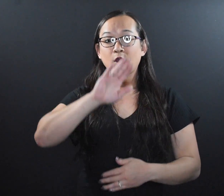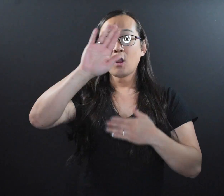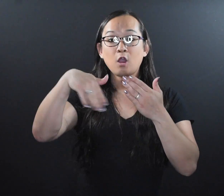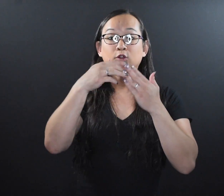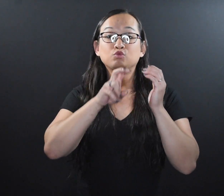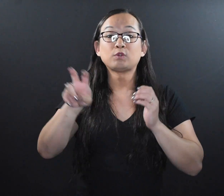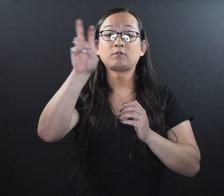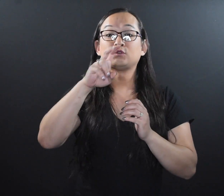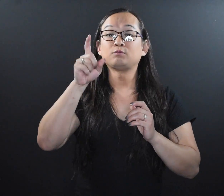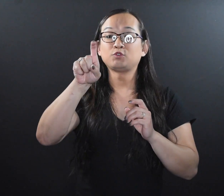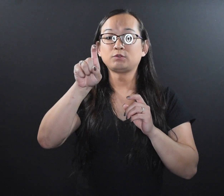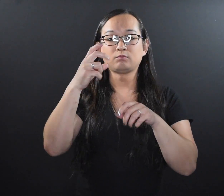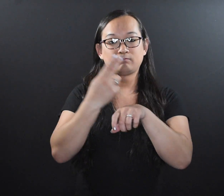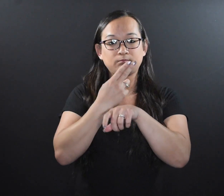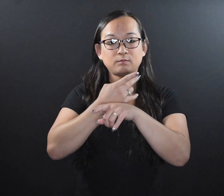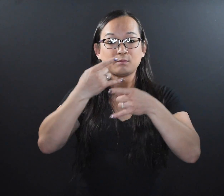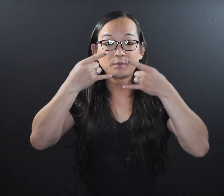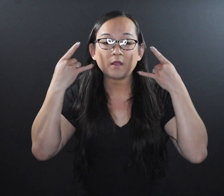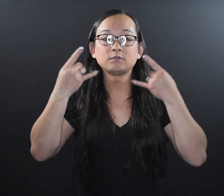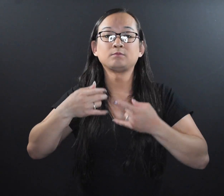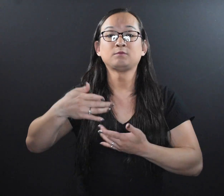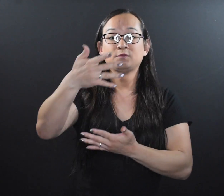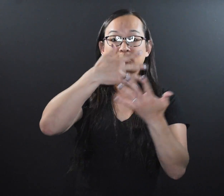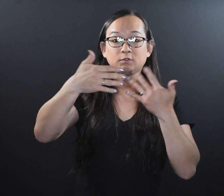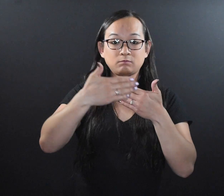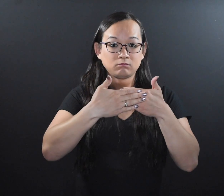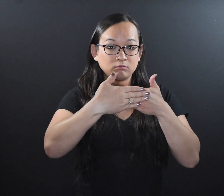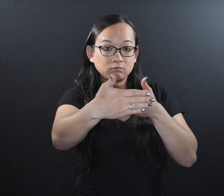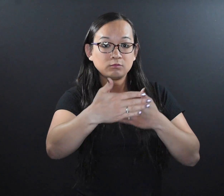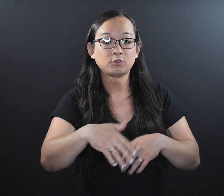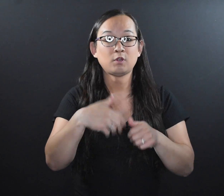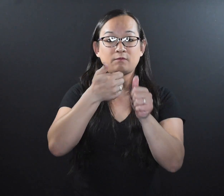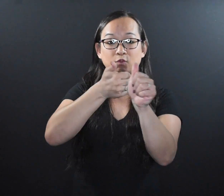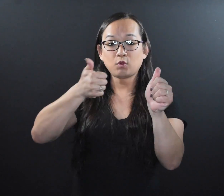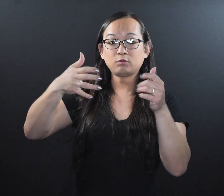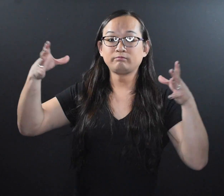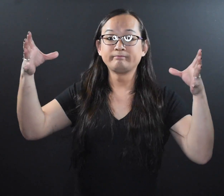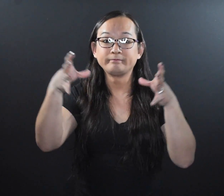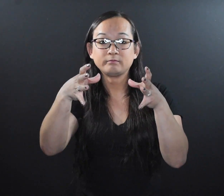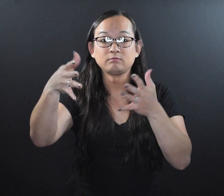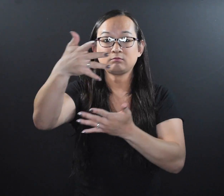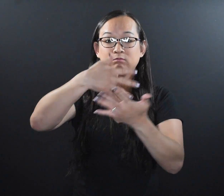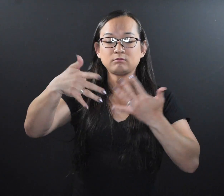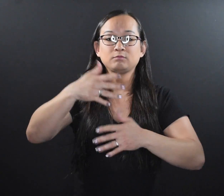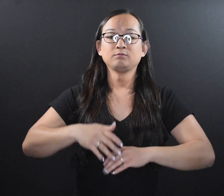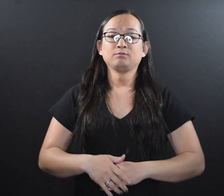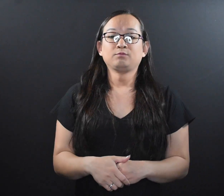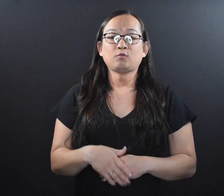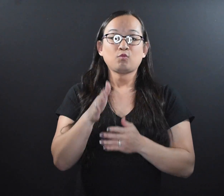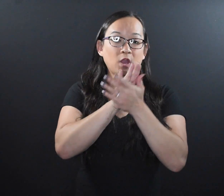All travelers should mask, physically distance, avoid crowds, and wash their hands frequently.